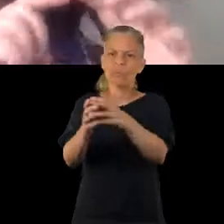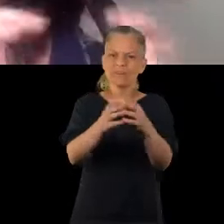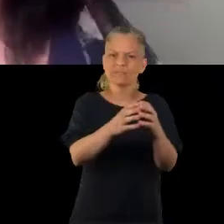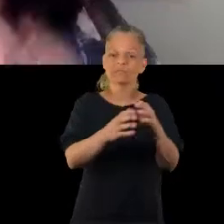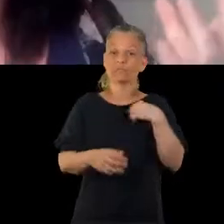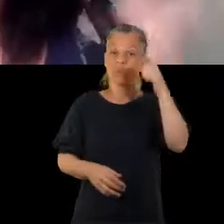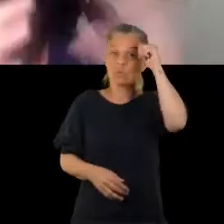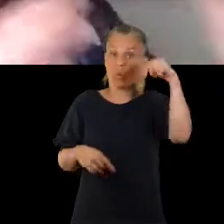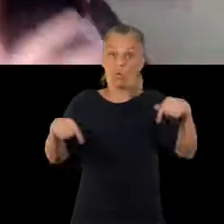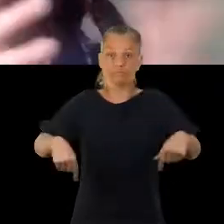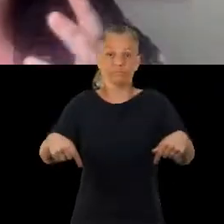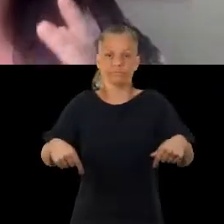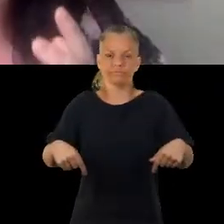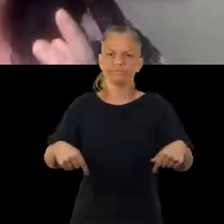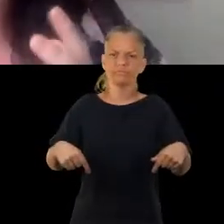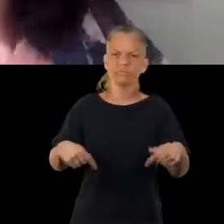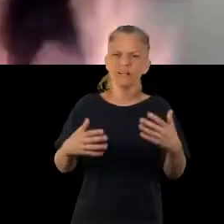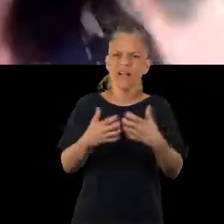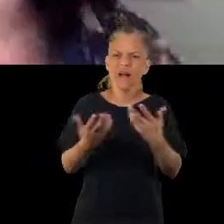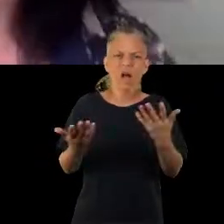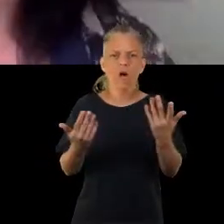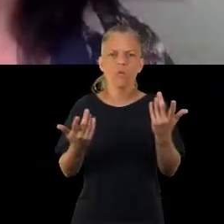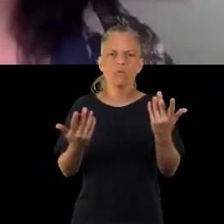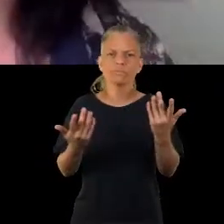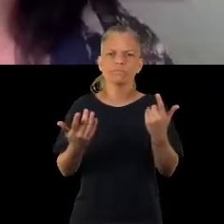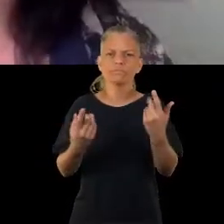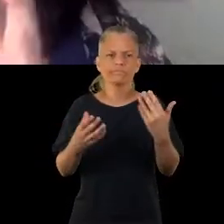rather than treating people with a common aim as different to the staff group that you’ve